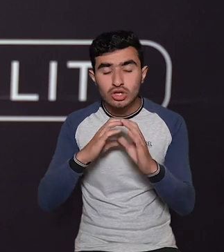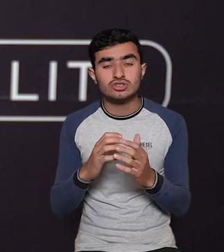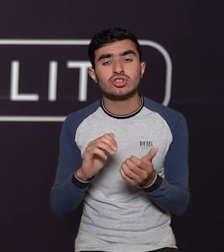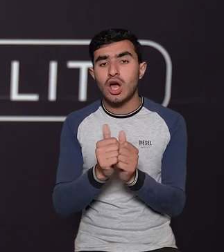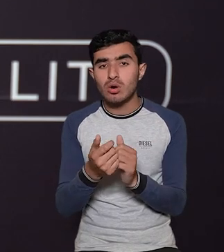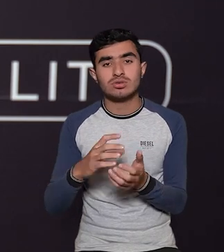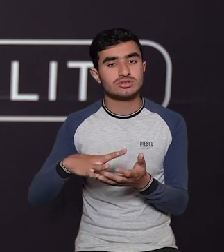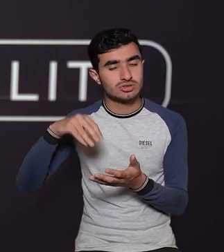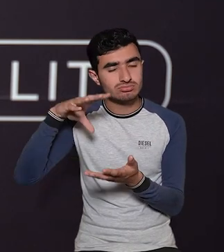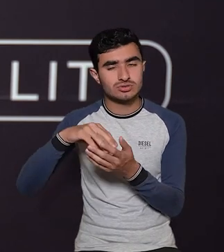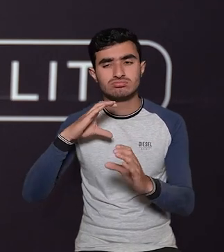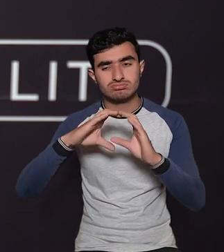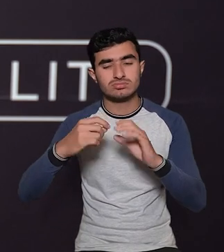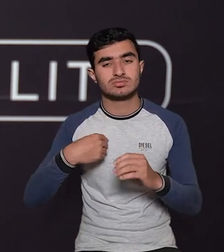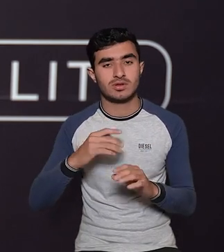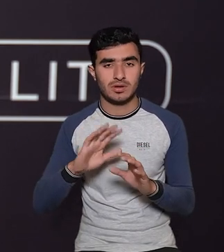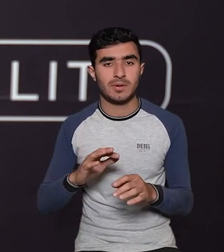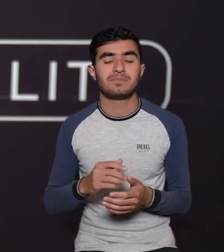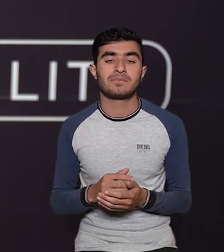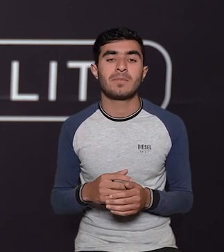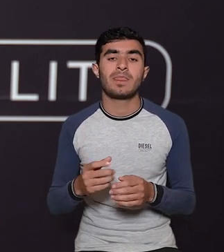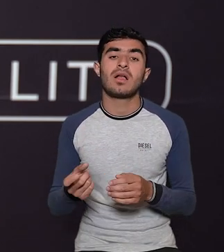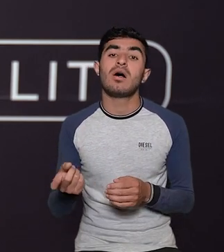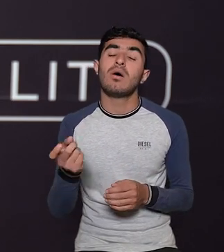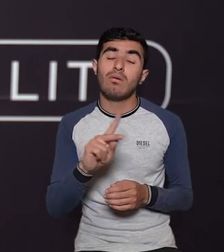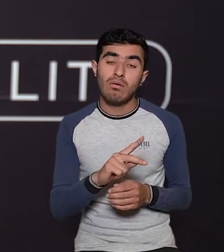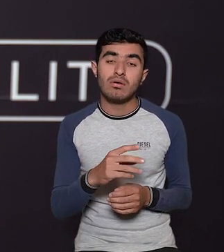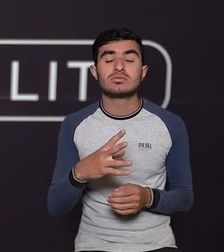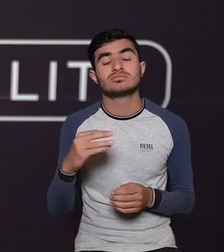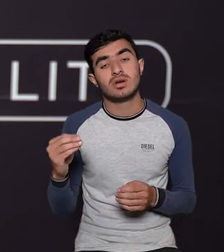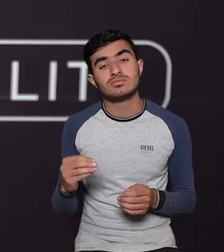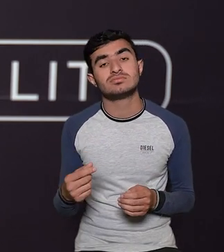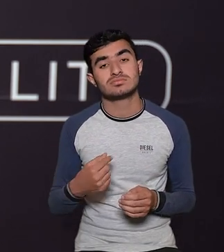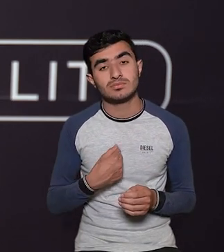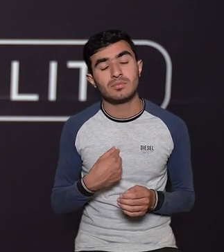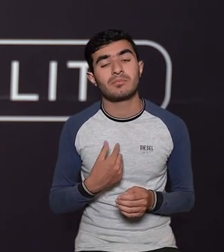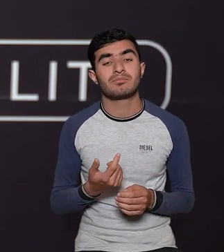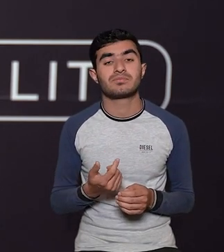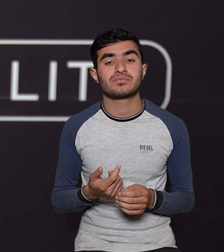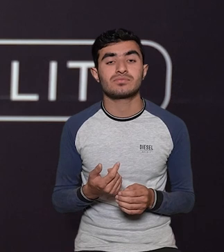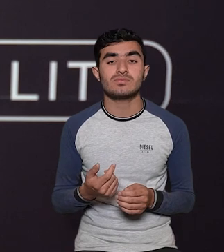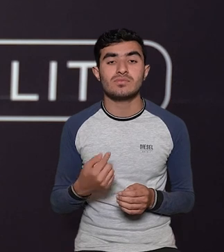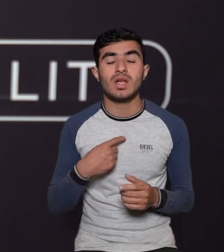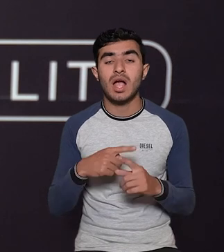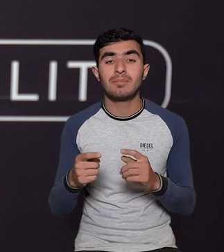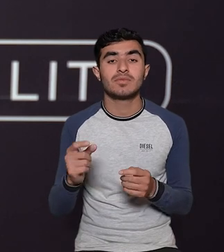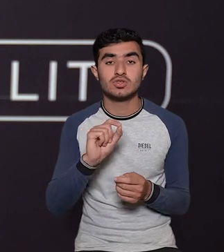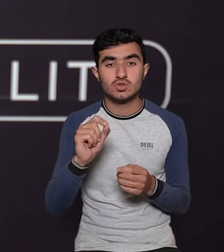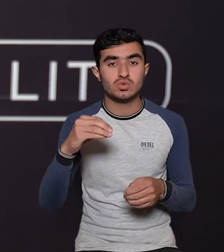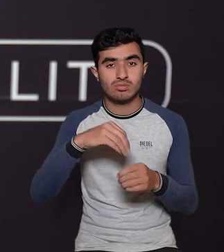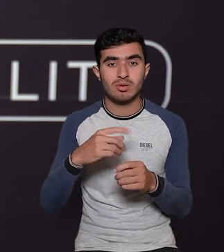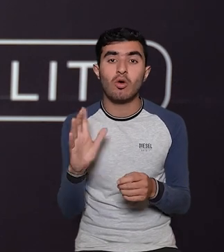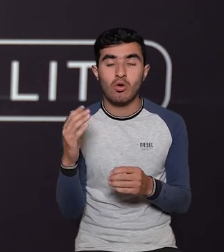Along with that, when I was in my early years in Aitchison, I used to my seniors who had